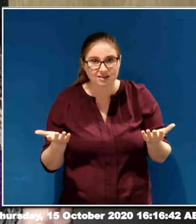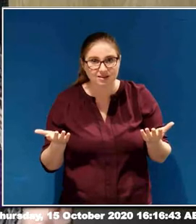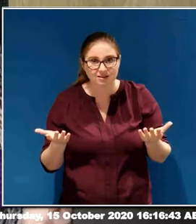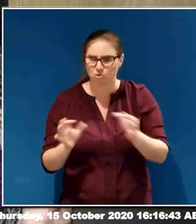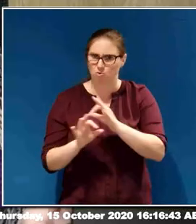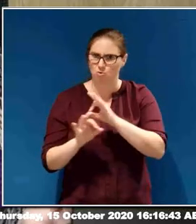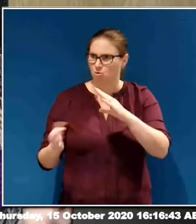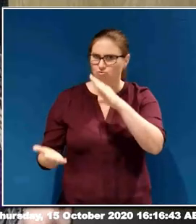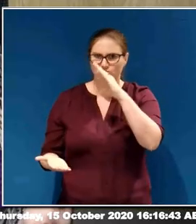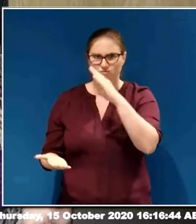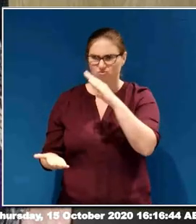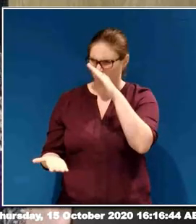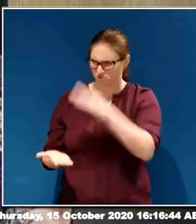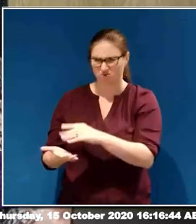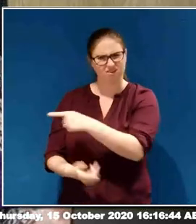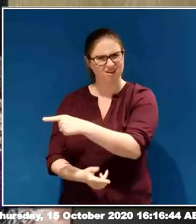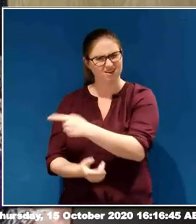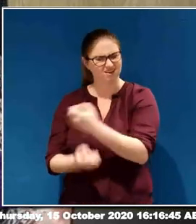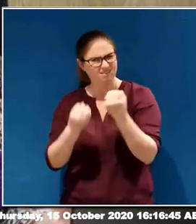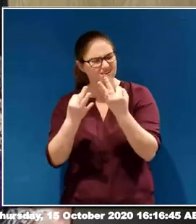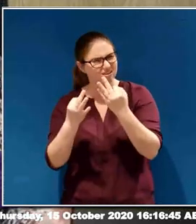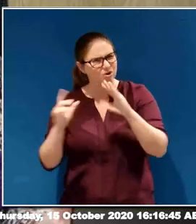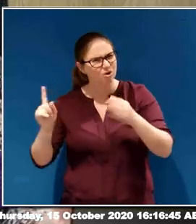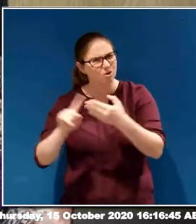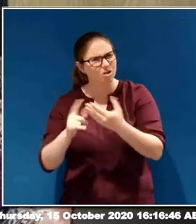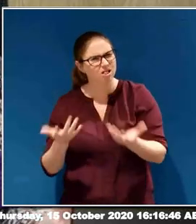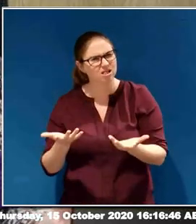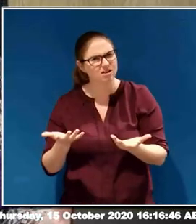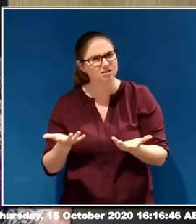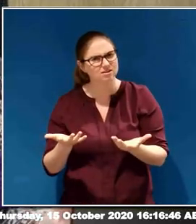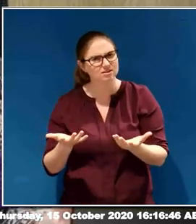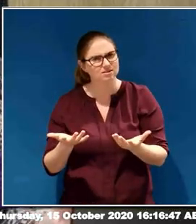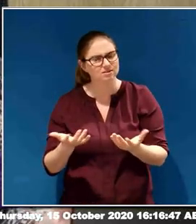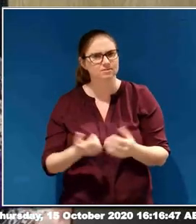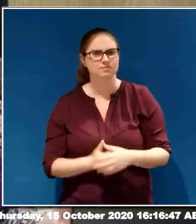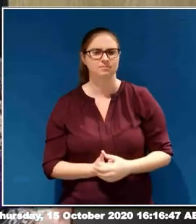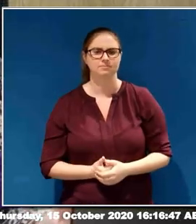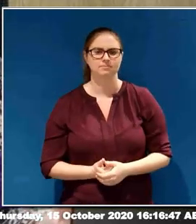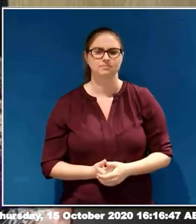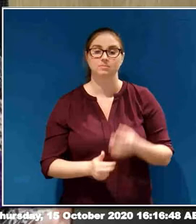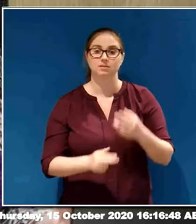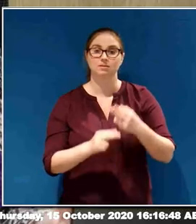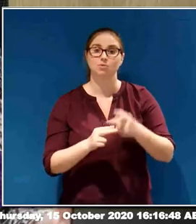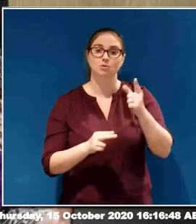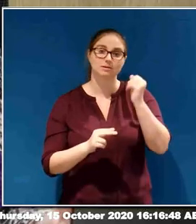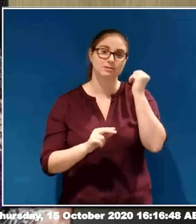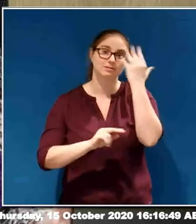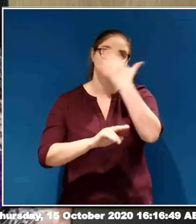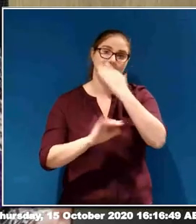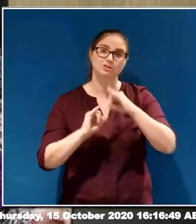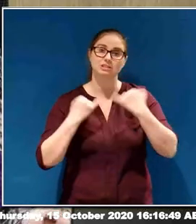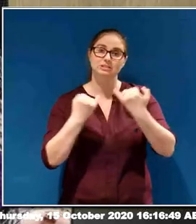Now, the Indigenous kids that I have been speaking to in the last year have